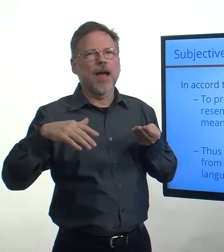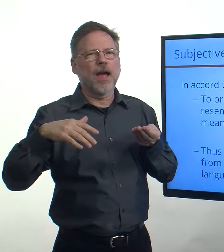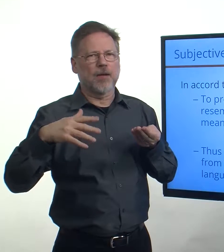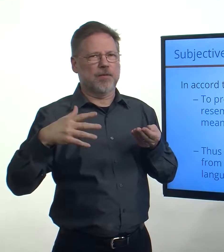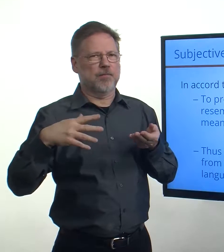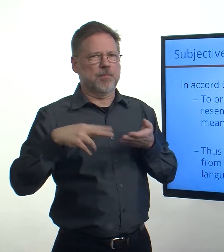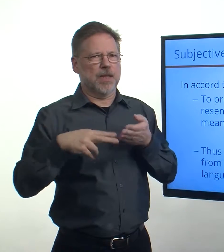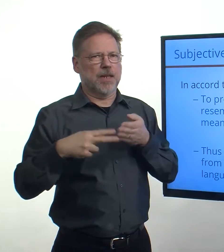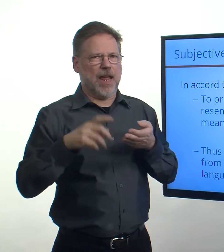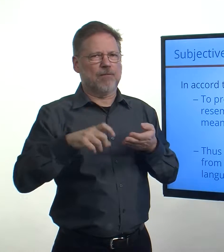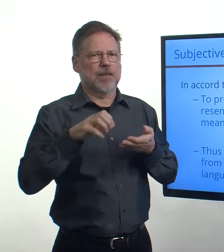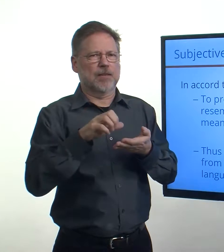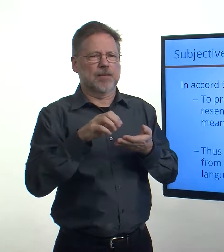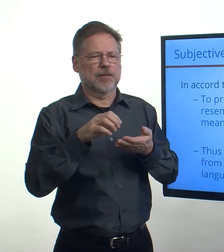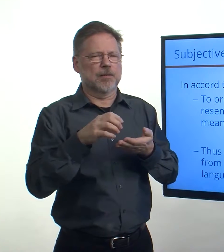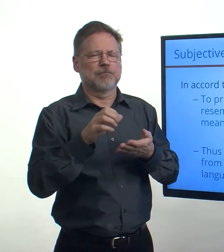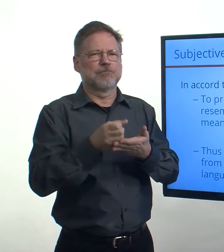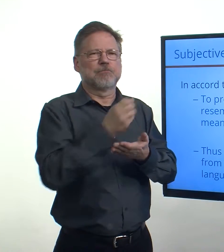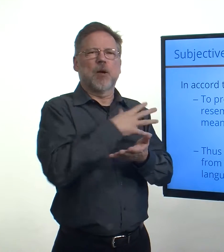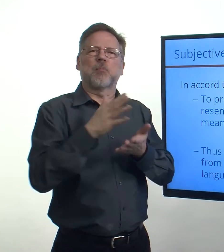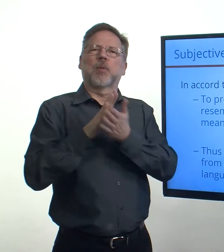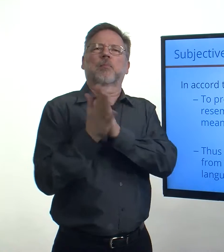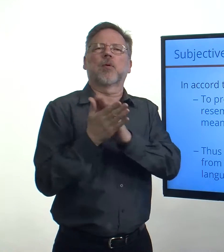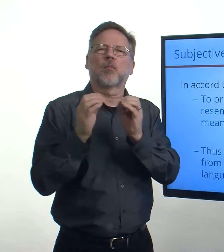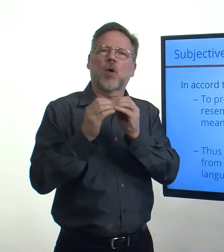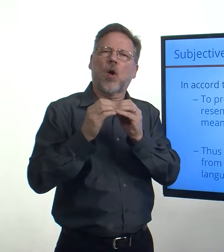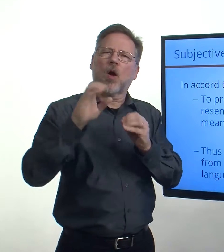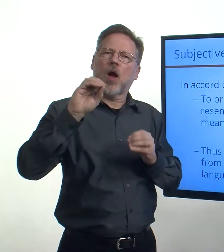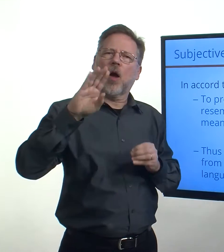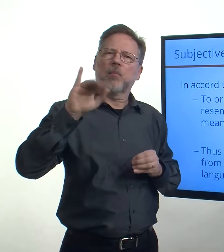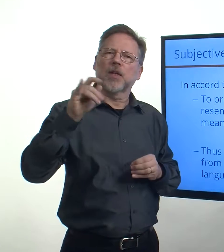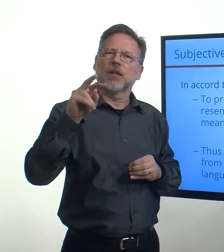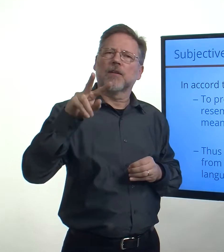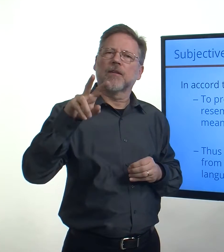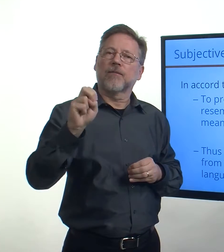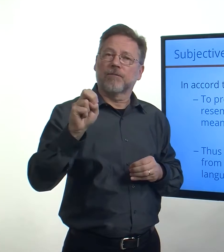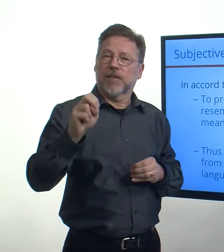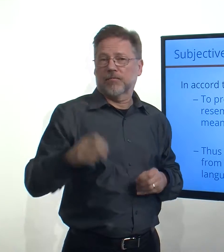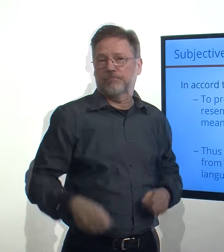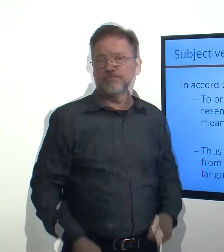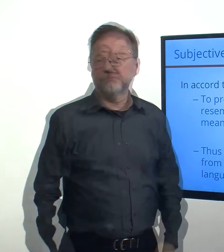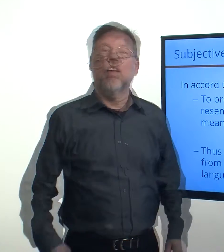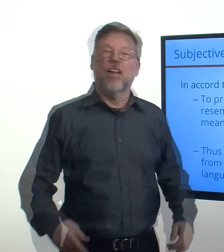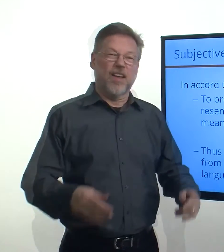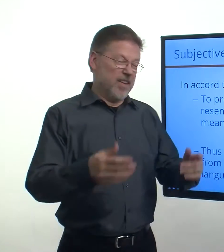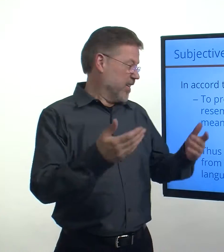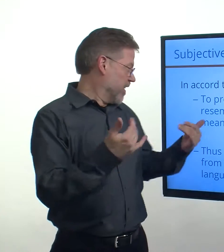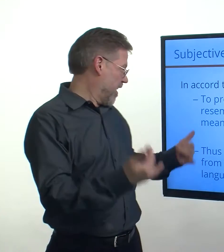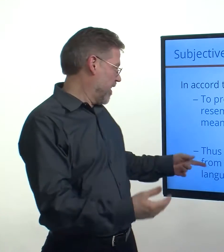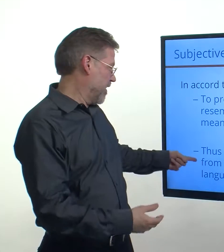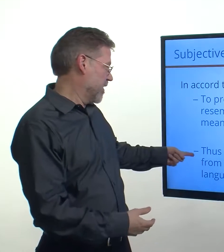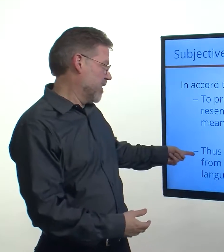they would have to become more objective.